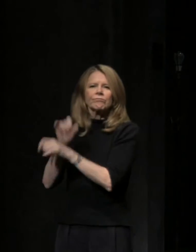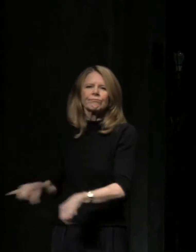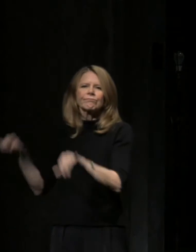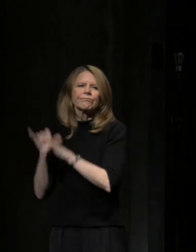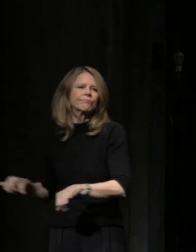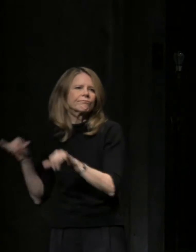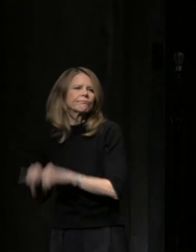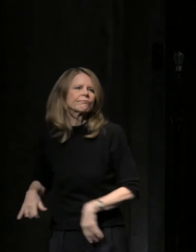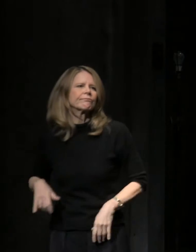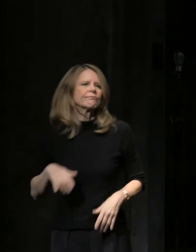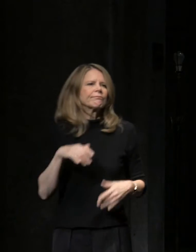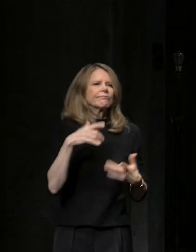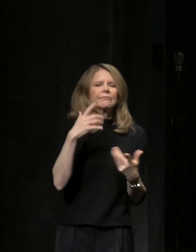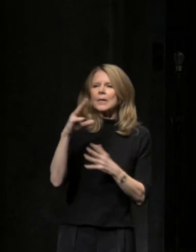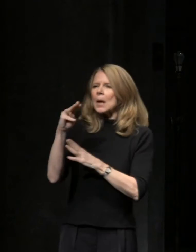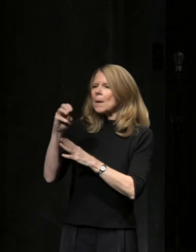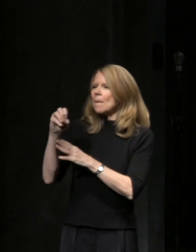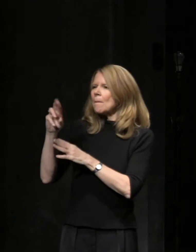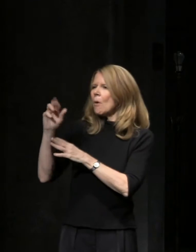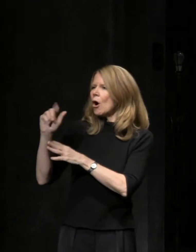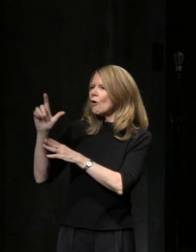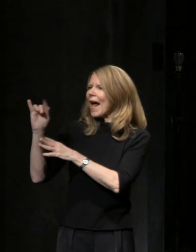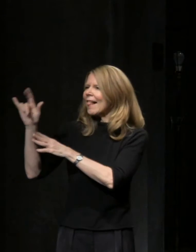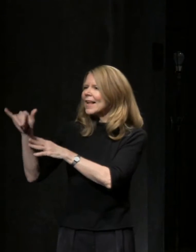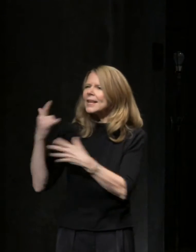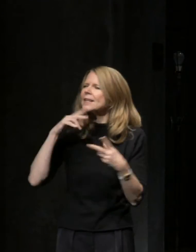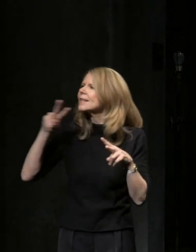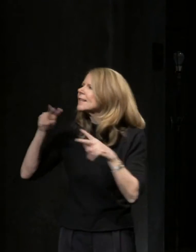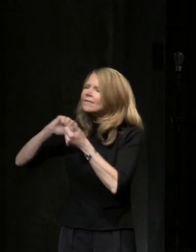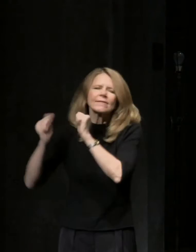differently. For people with intellectual disabilities, it was the beginning of the